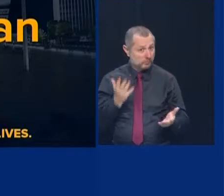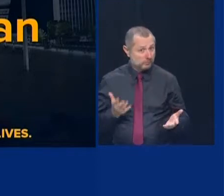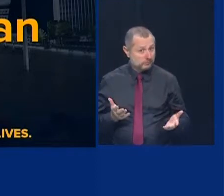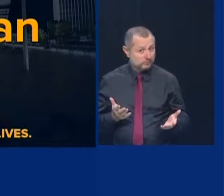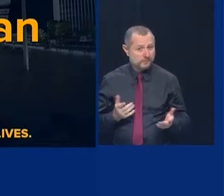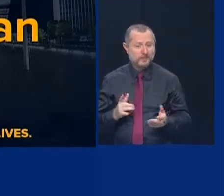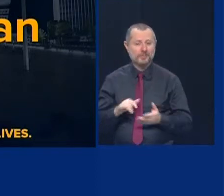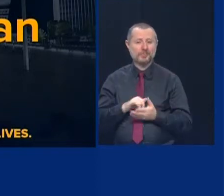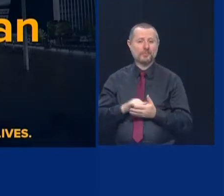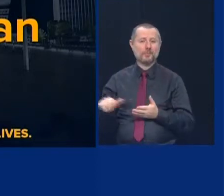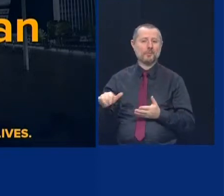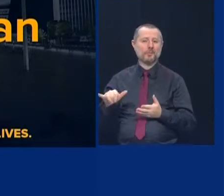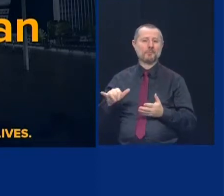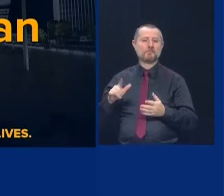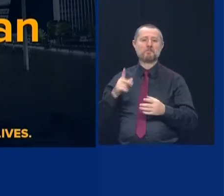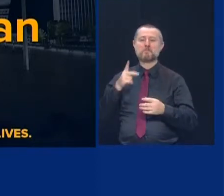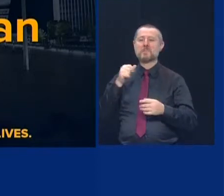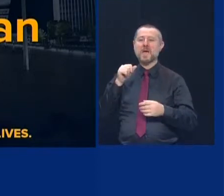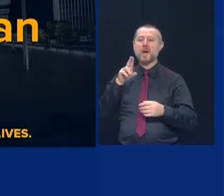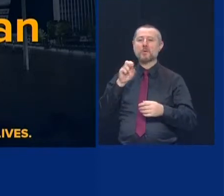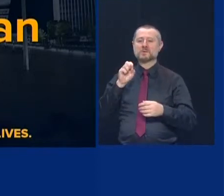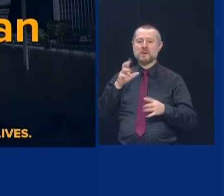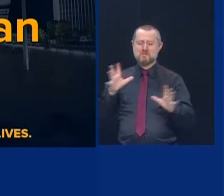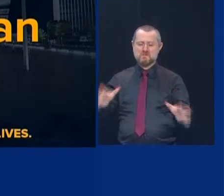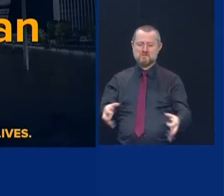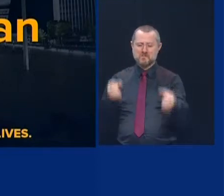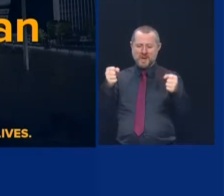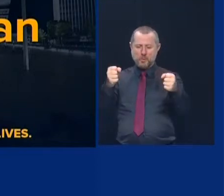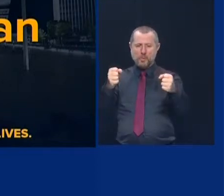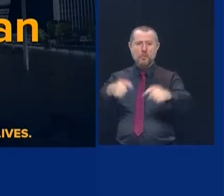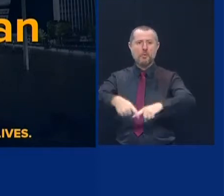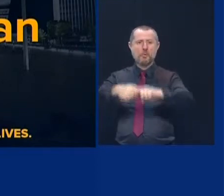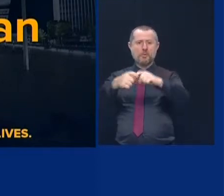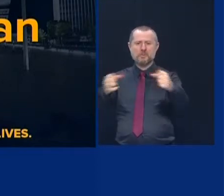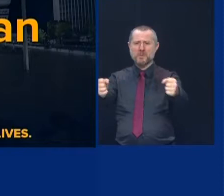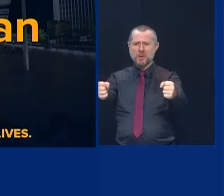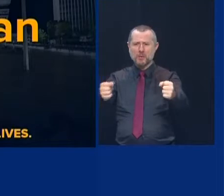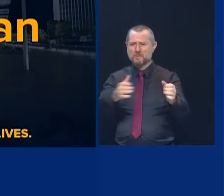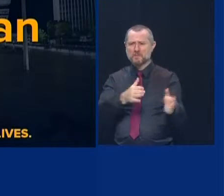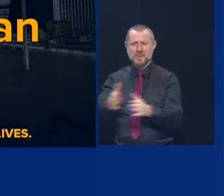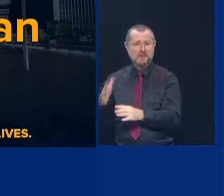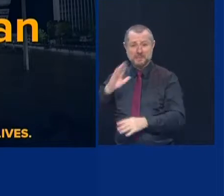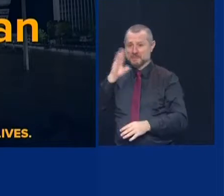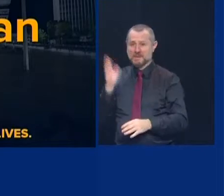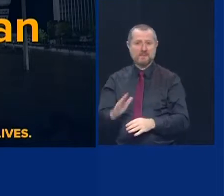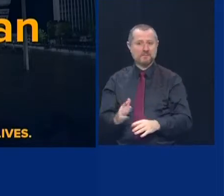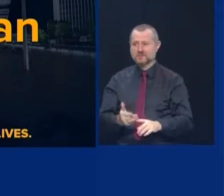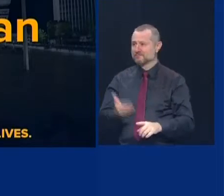MONTHS AGO? WE WENT TO 3% -- WE GOT DOWN TO 3% BECAUSE WE WENT THROUGH THE